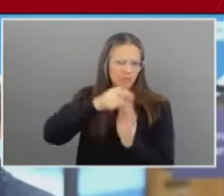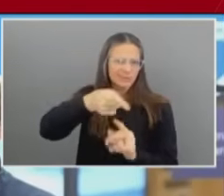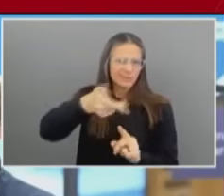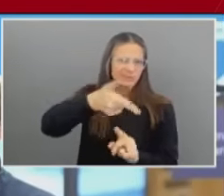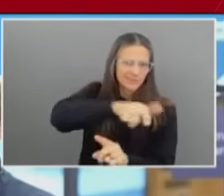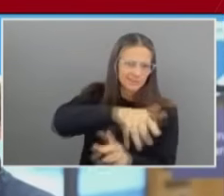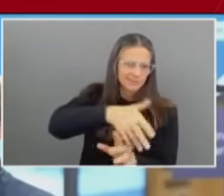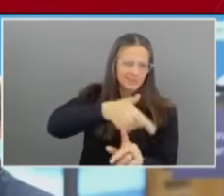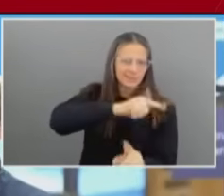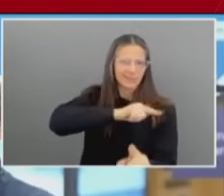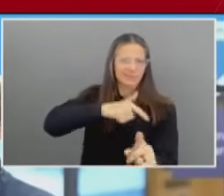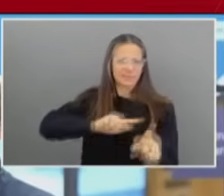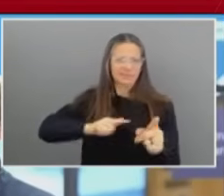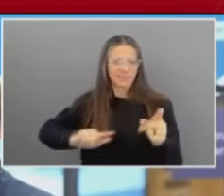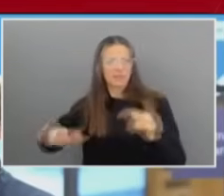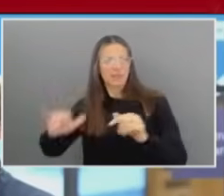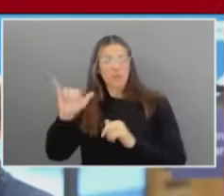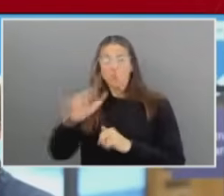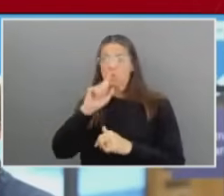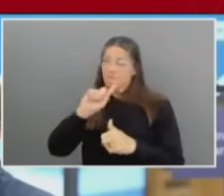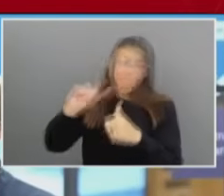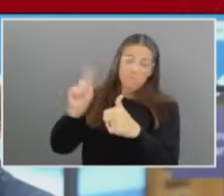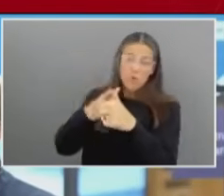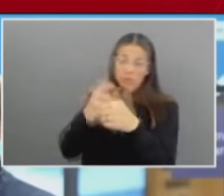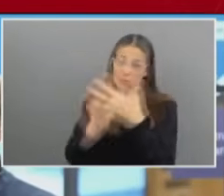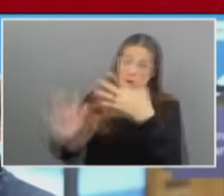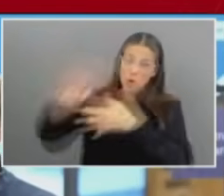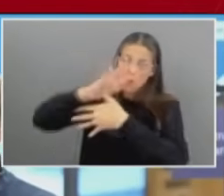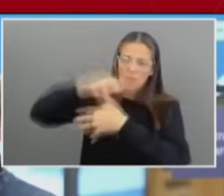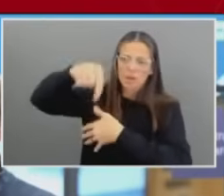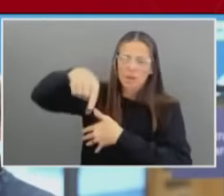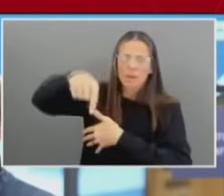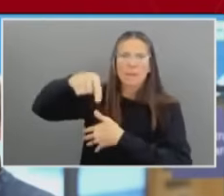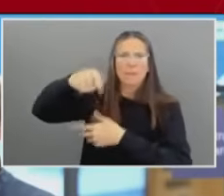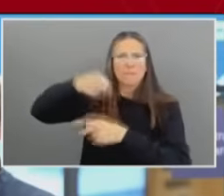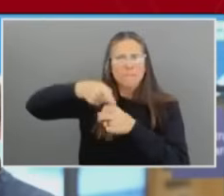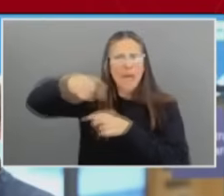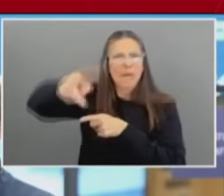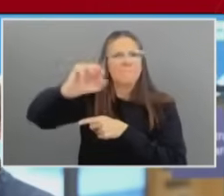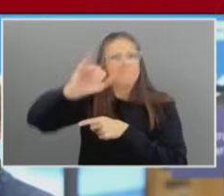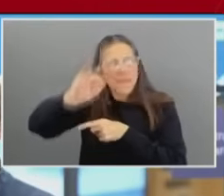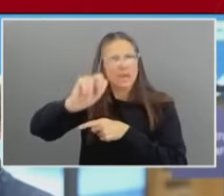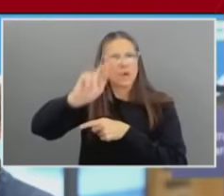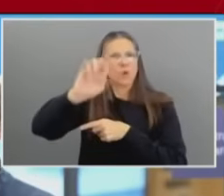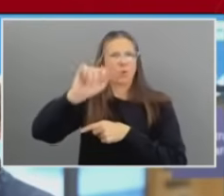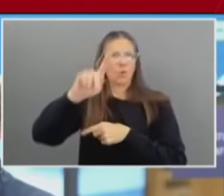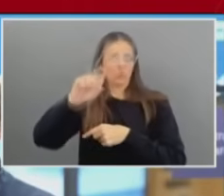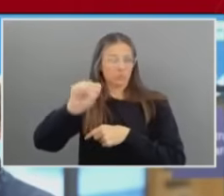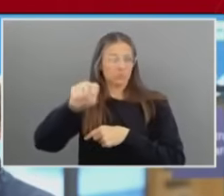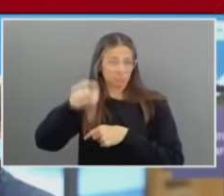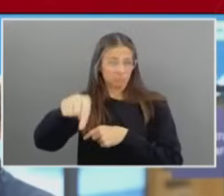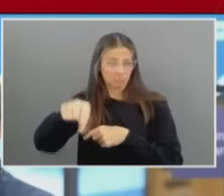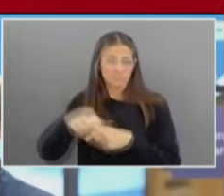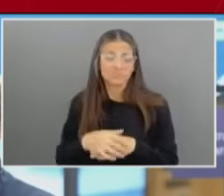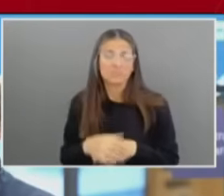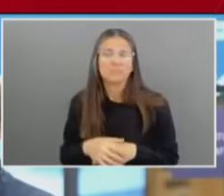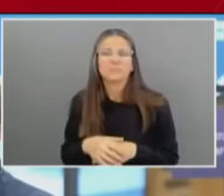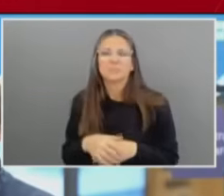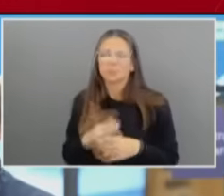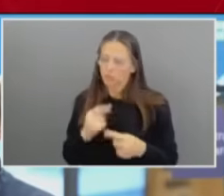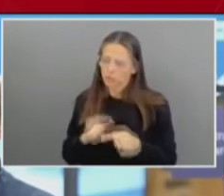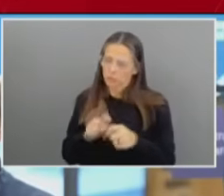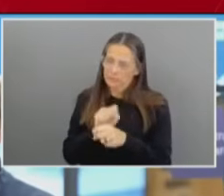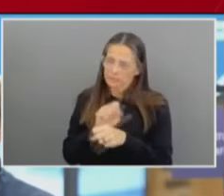WE’RE TAKING ADVANTAGE OF WHAT SUNLIGHT WE HAVE BEFORE THE ONSET OF THIS BITTER AND BRUTAL COLD TONIGHT.